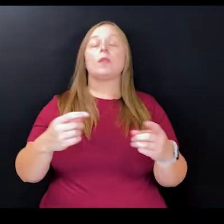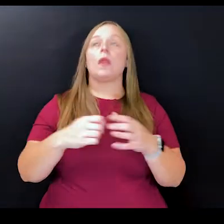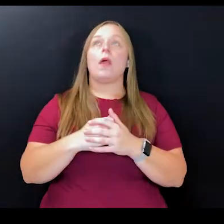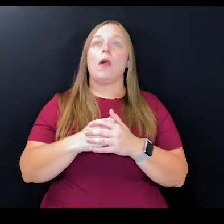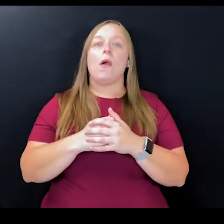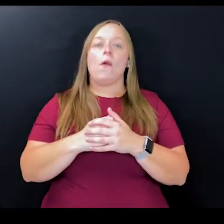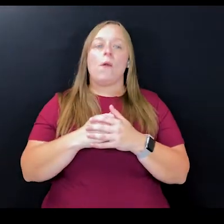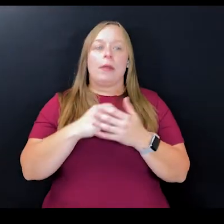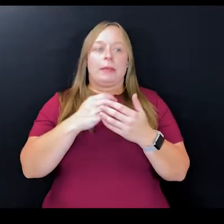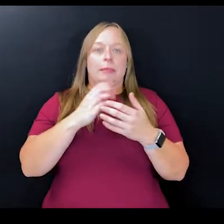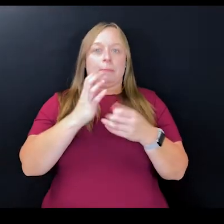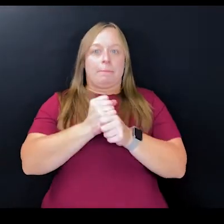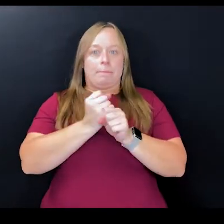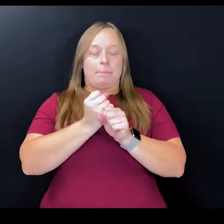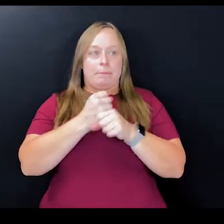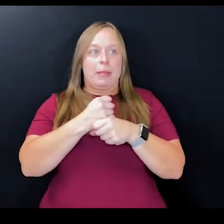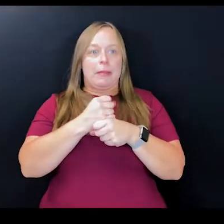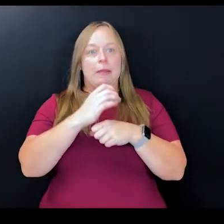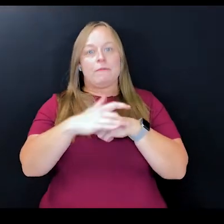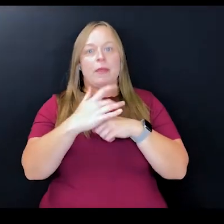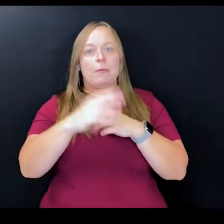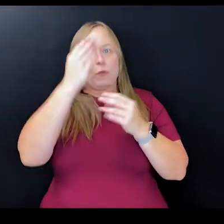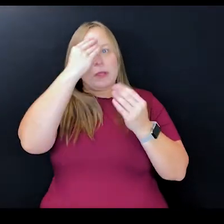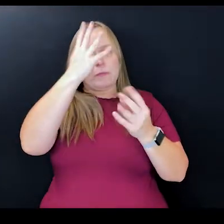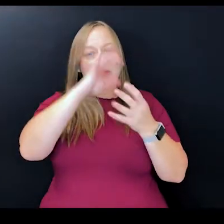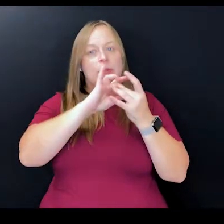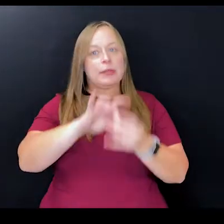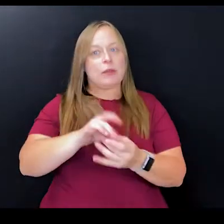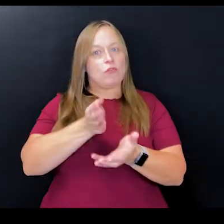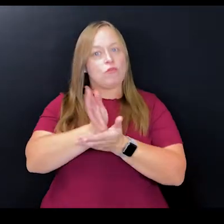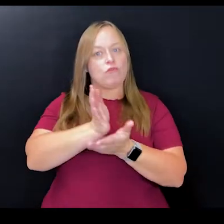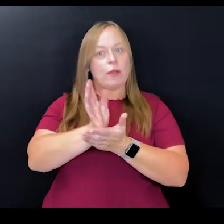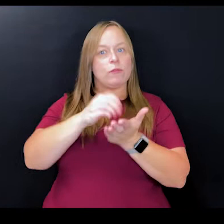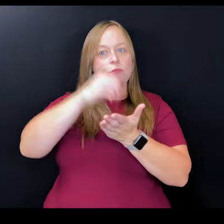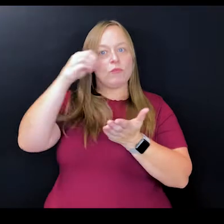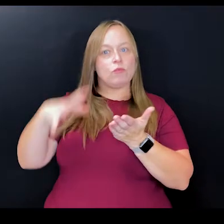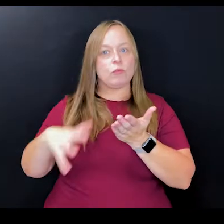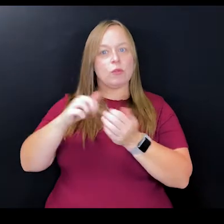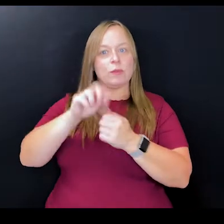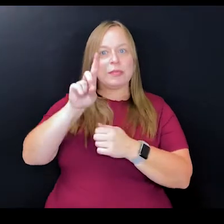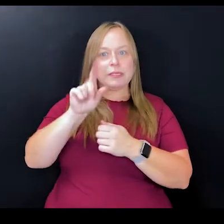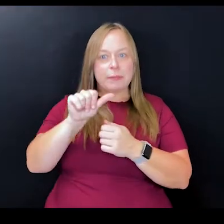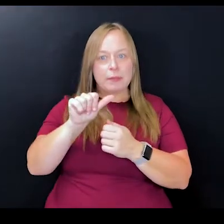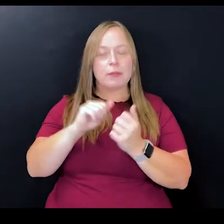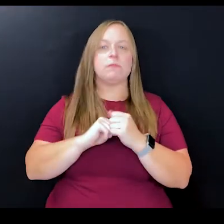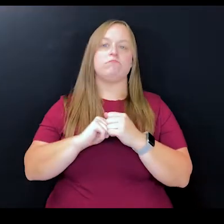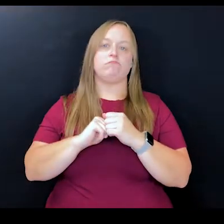make available information that is relevant to the rights of students with disabilities,